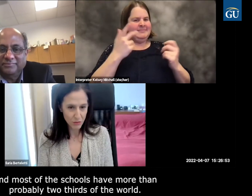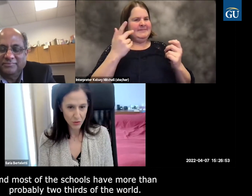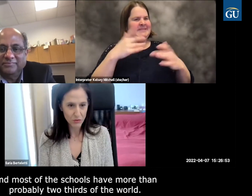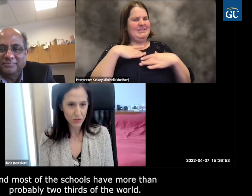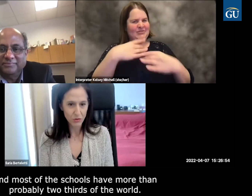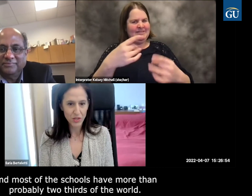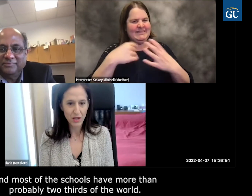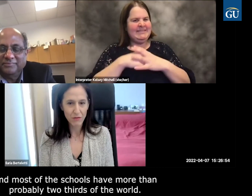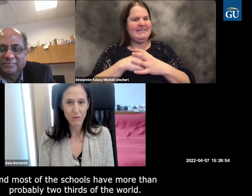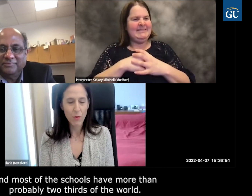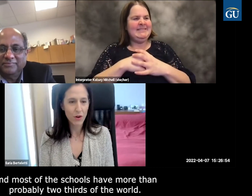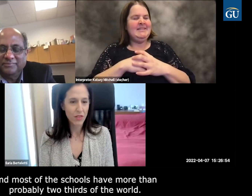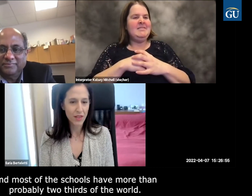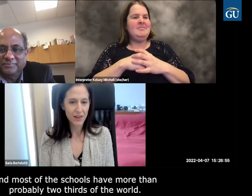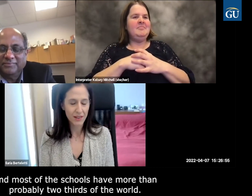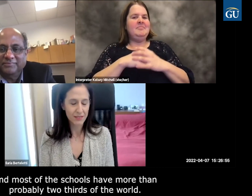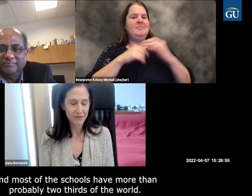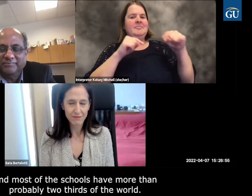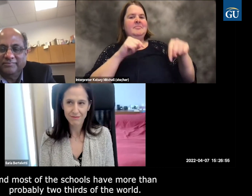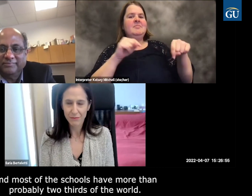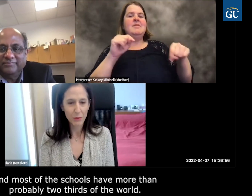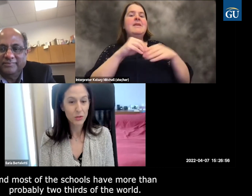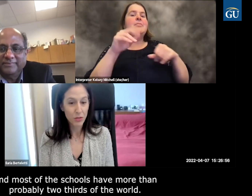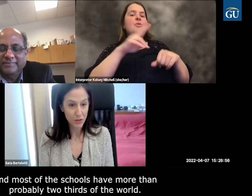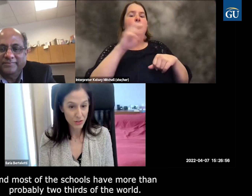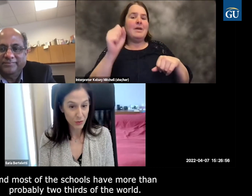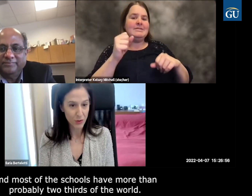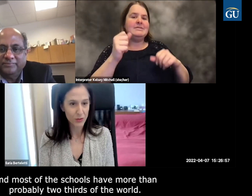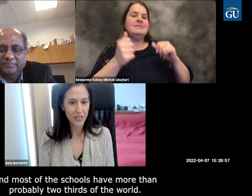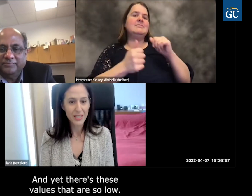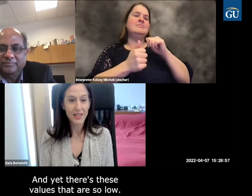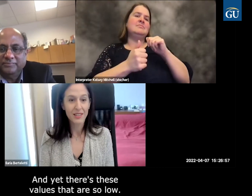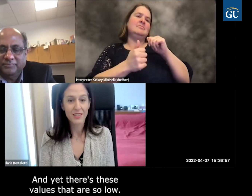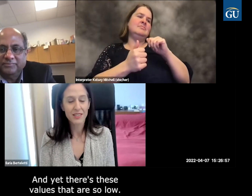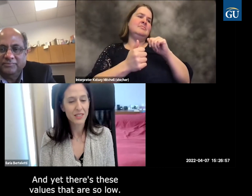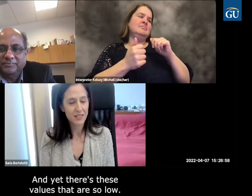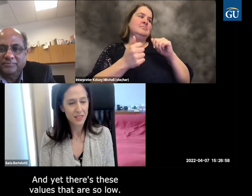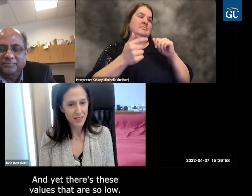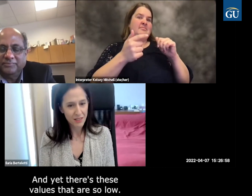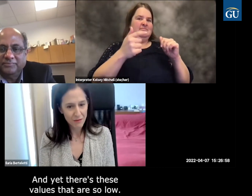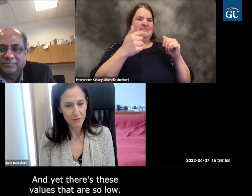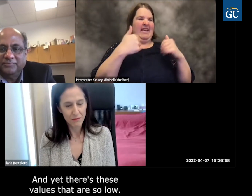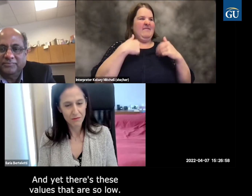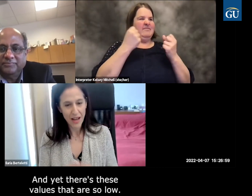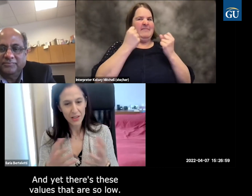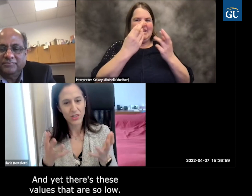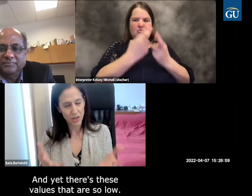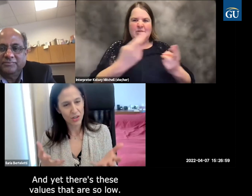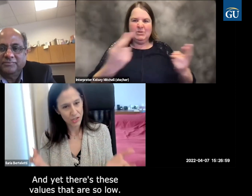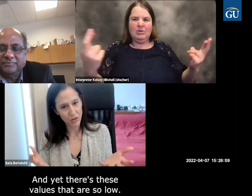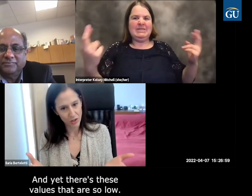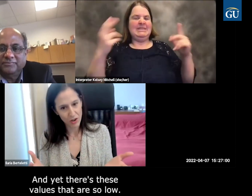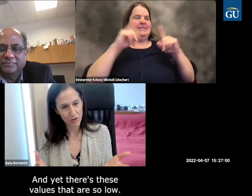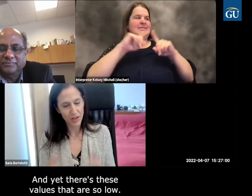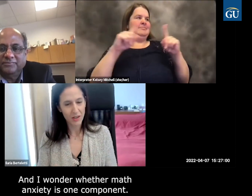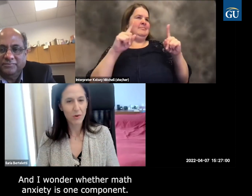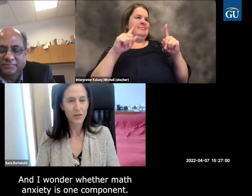most of the schools have more than probably two-thirds of the world and yet there's these